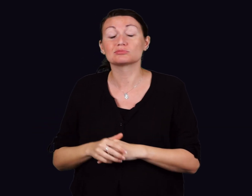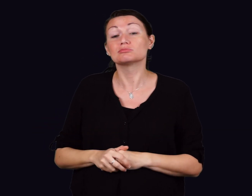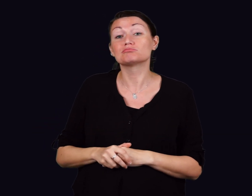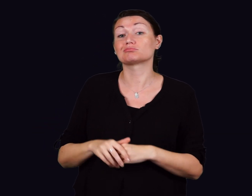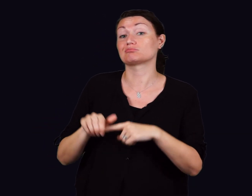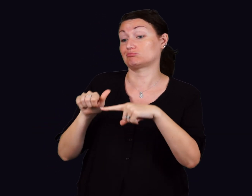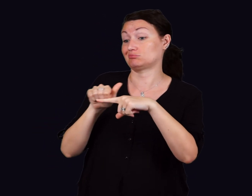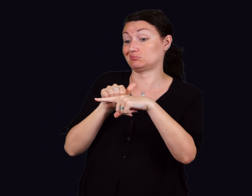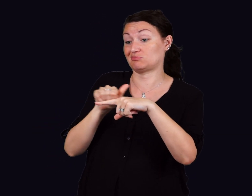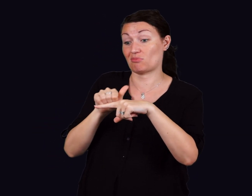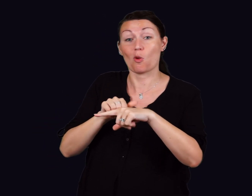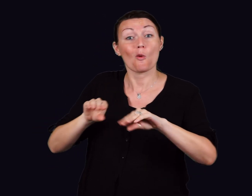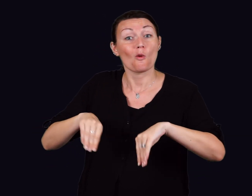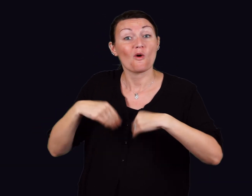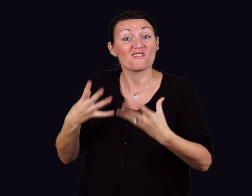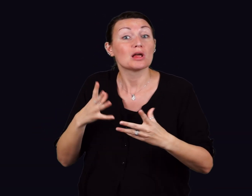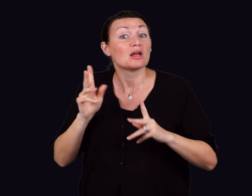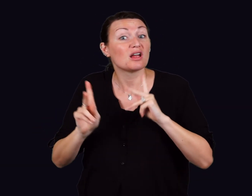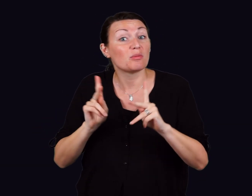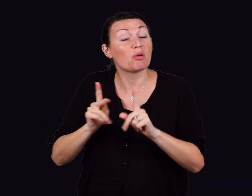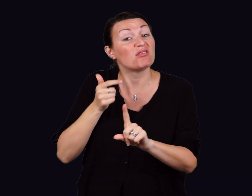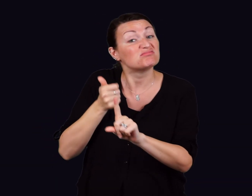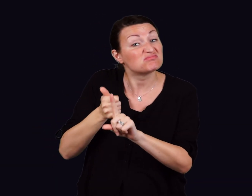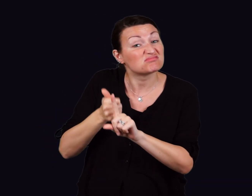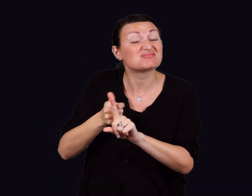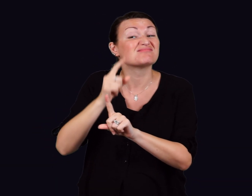The trainings will be offered to people who are